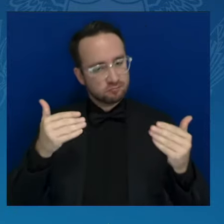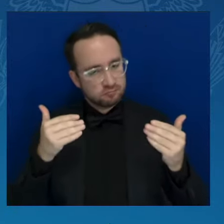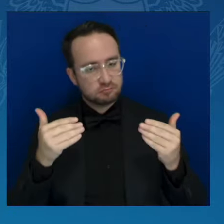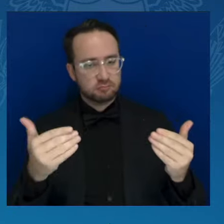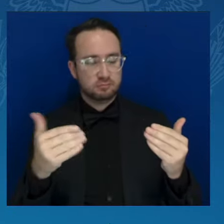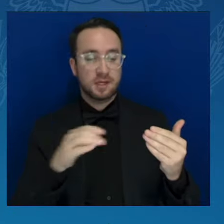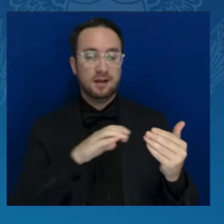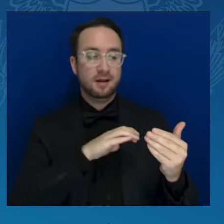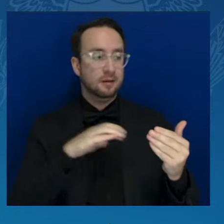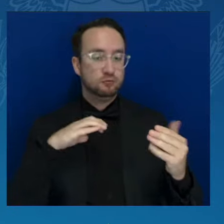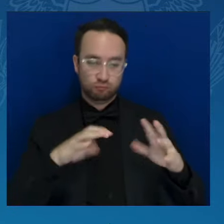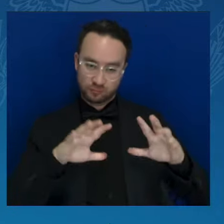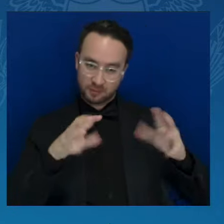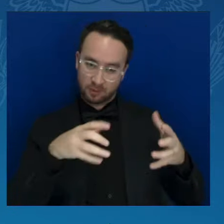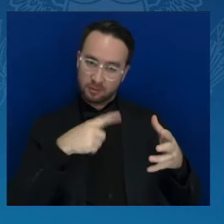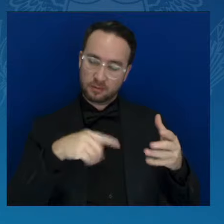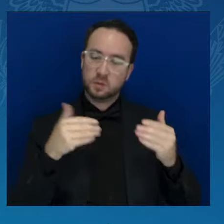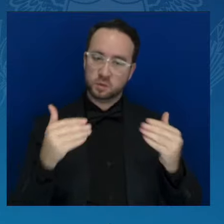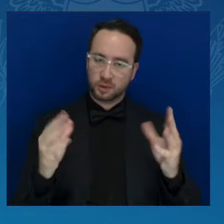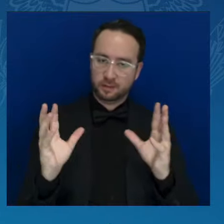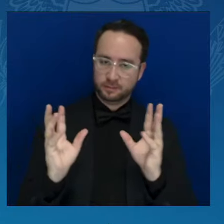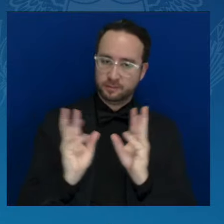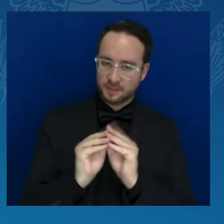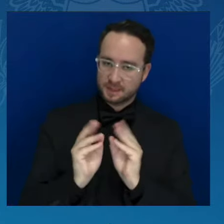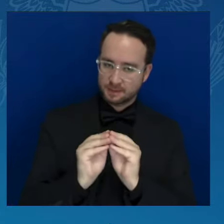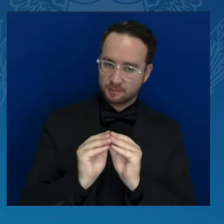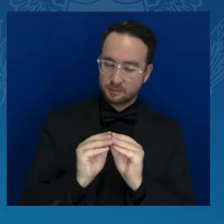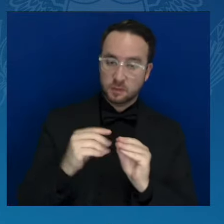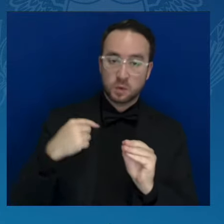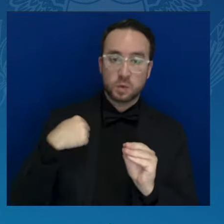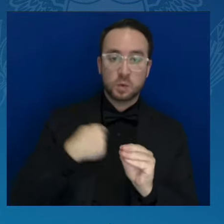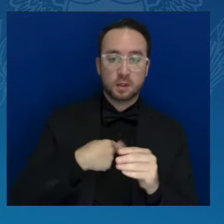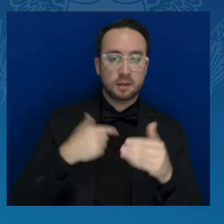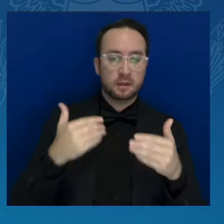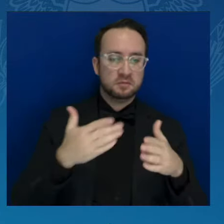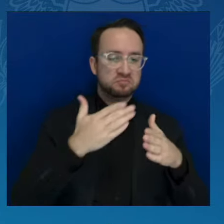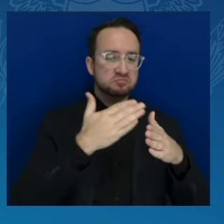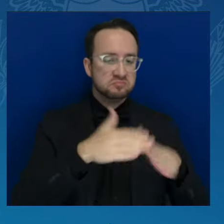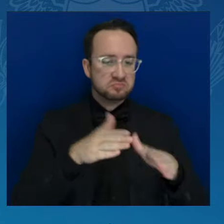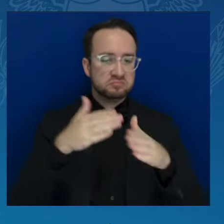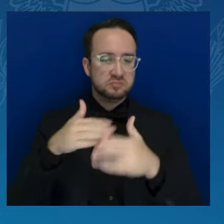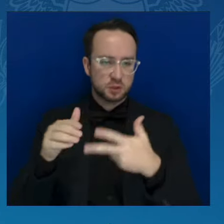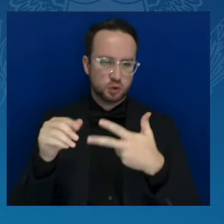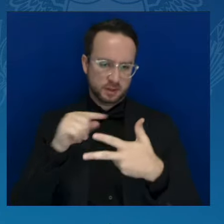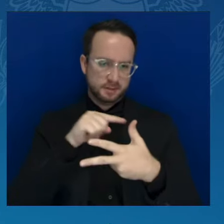up on the three main topics. The first is the role of international partnerships in space